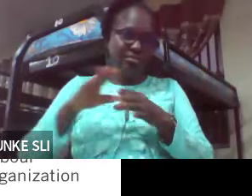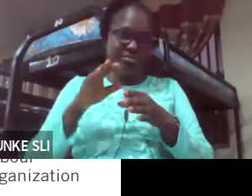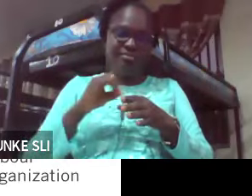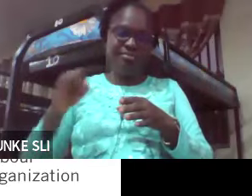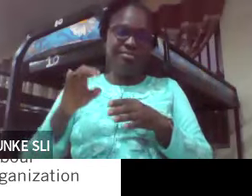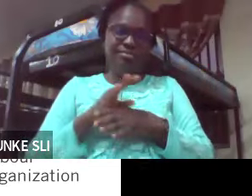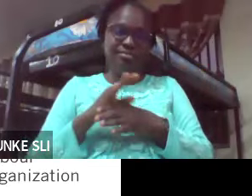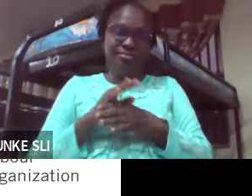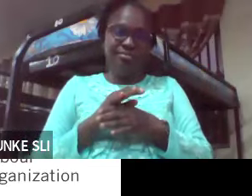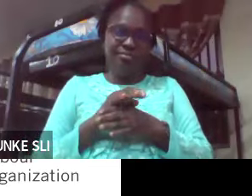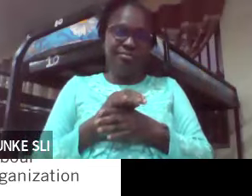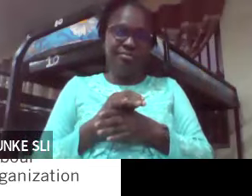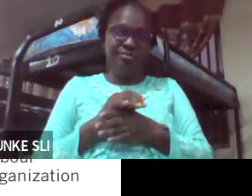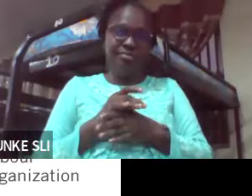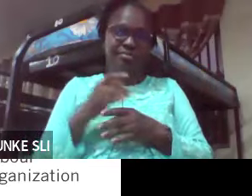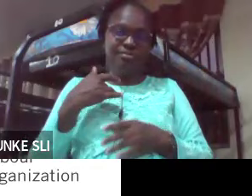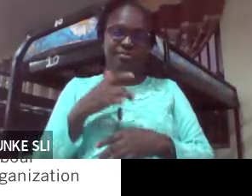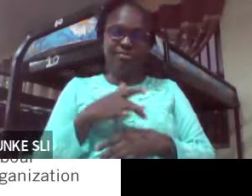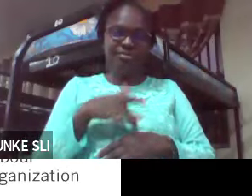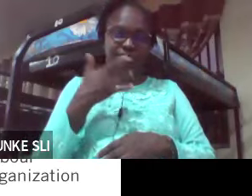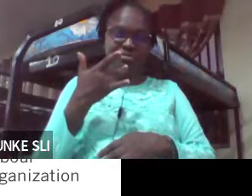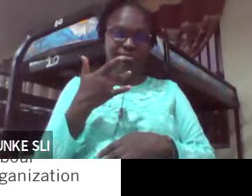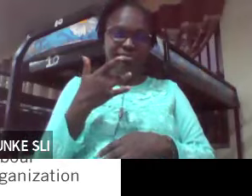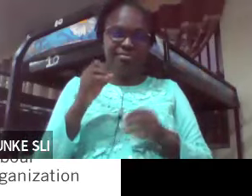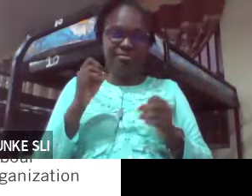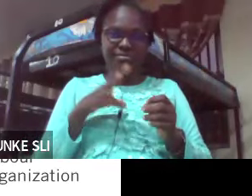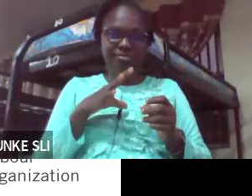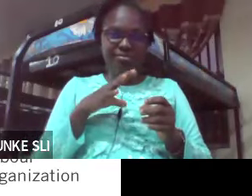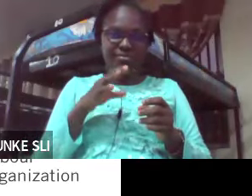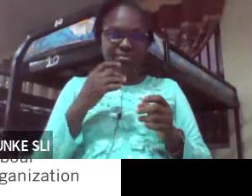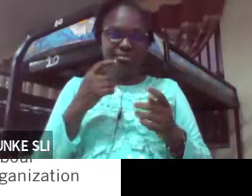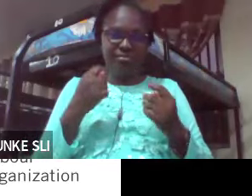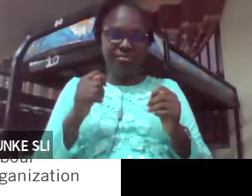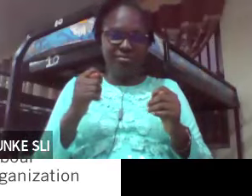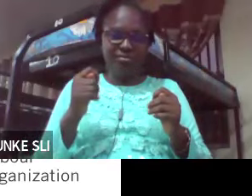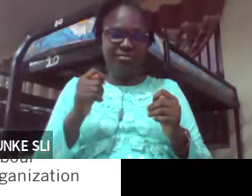Dotun Akinseinde: And we feel okay. I think I'm trying. I think I'm doing well.